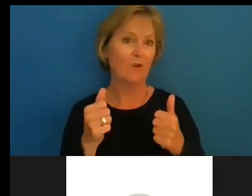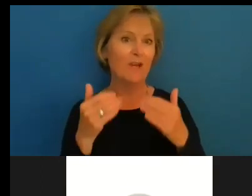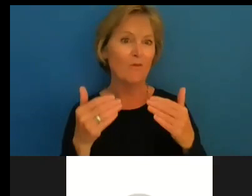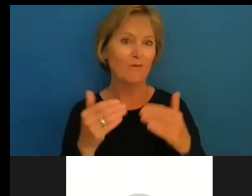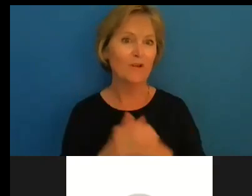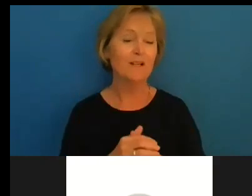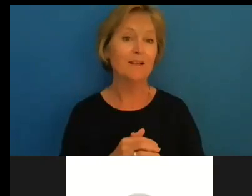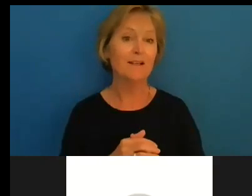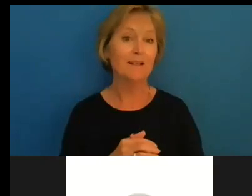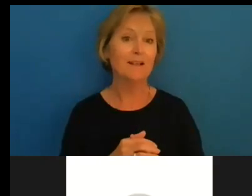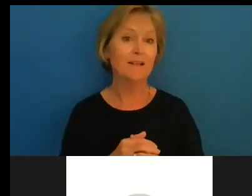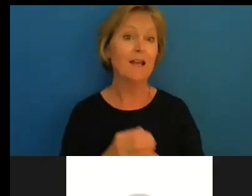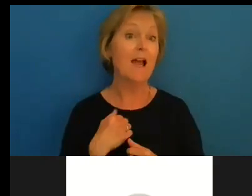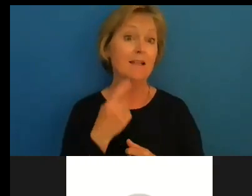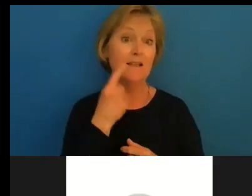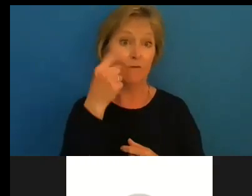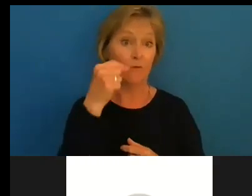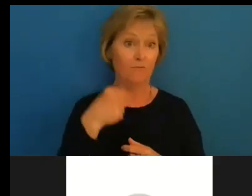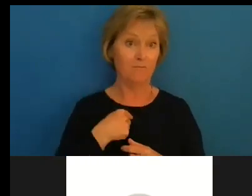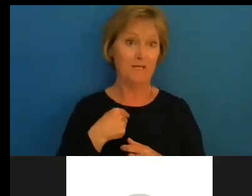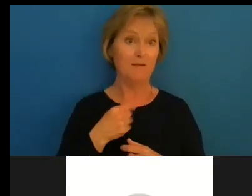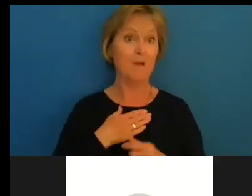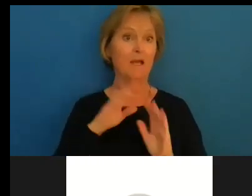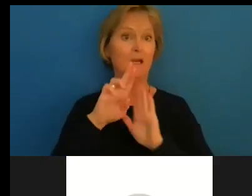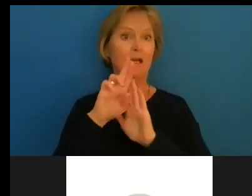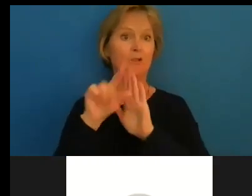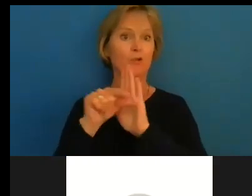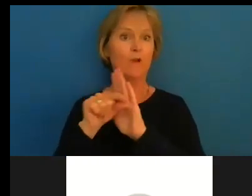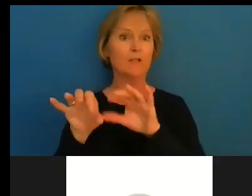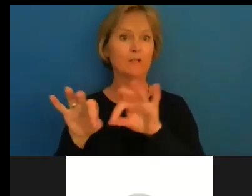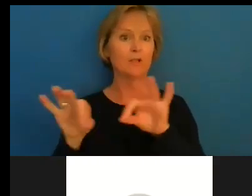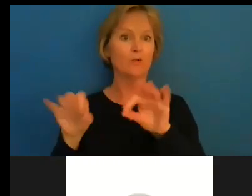I'll just say for me, my undergraduate degree is in journalism,